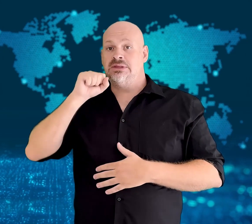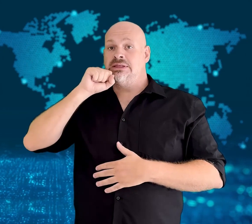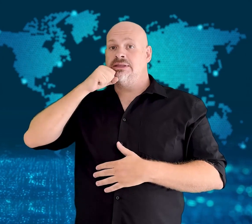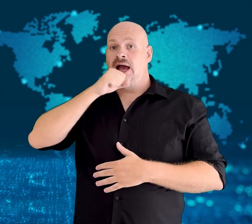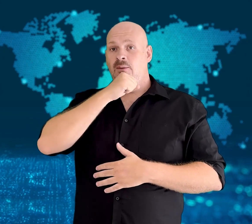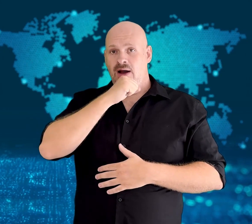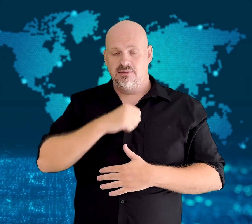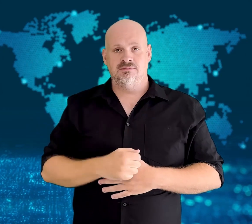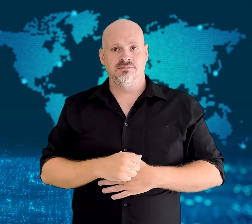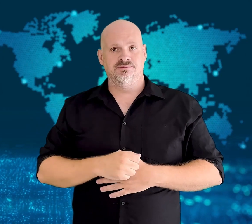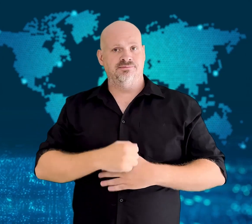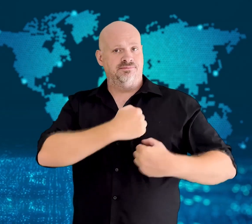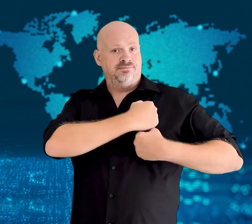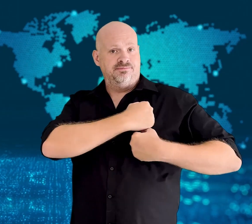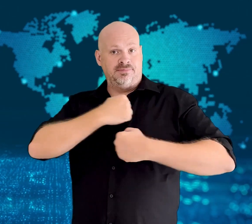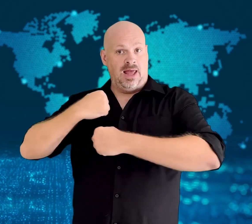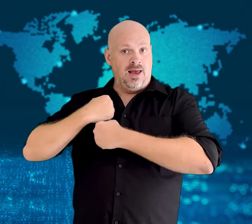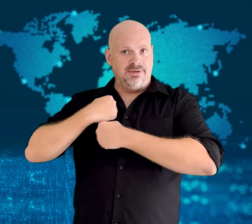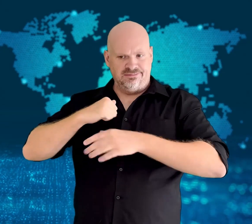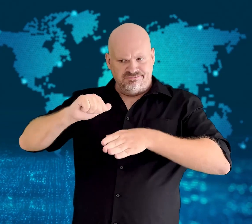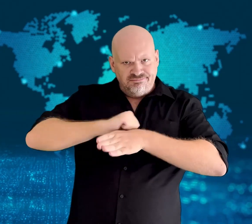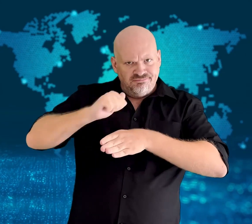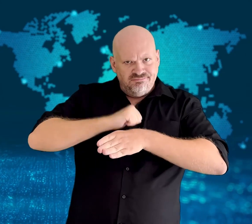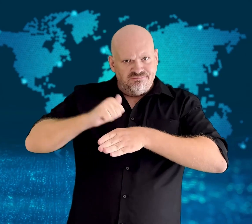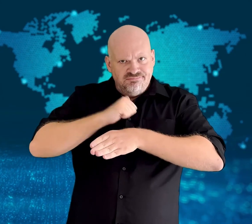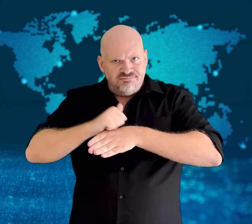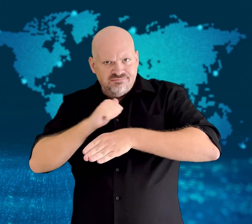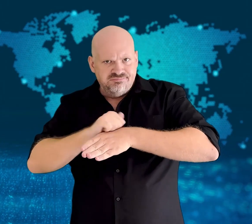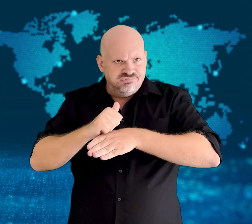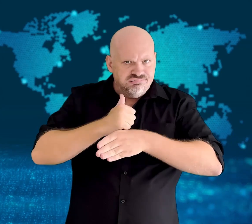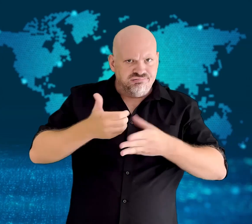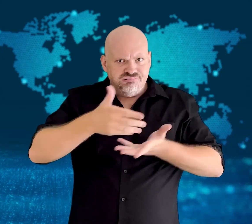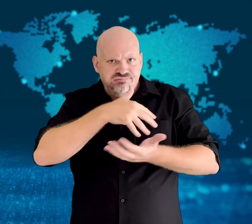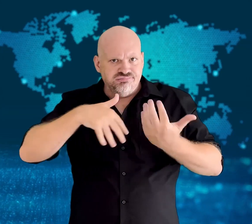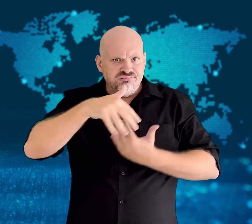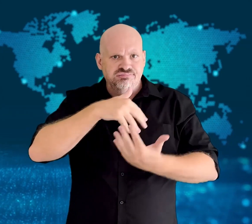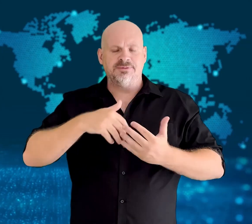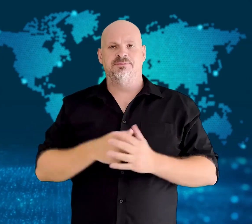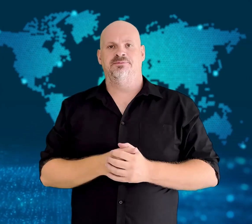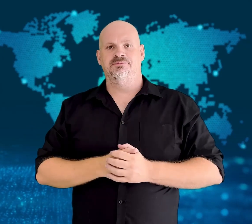Military drills